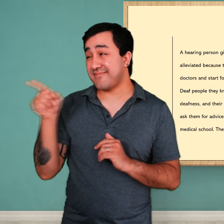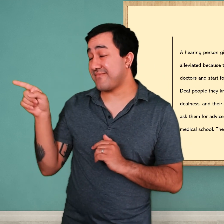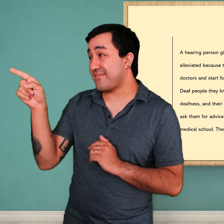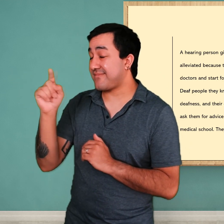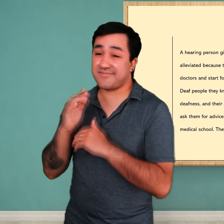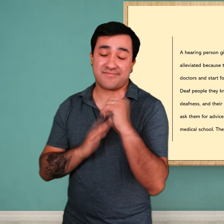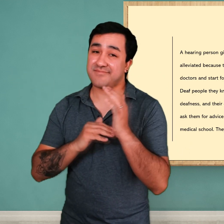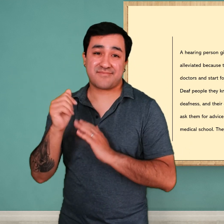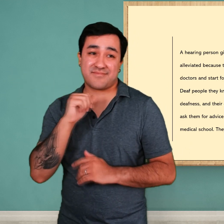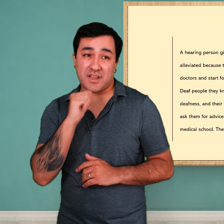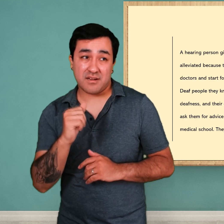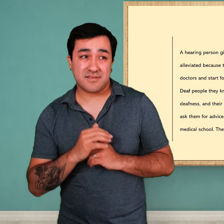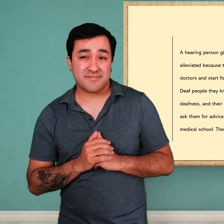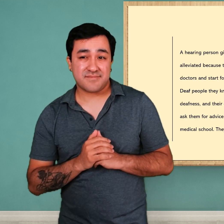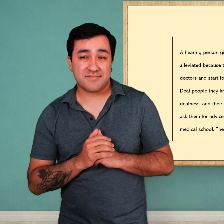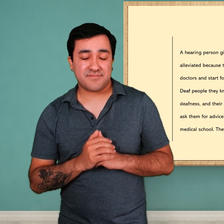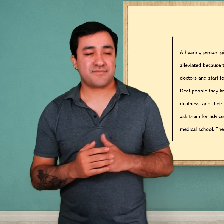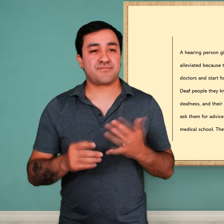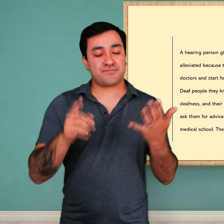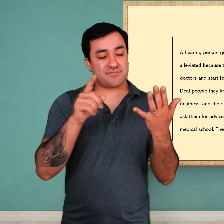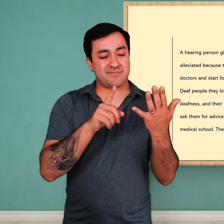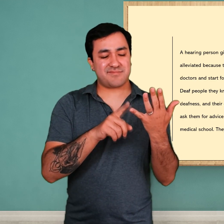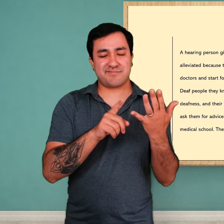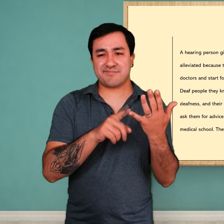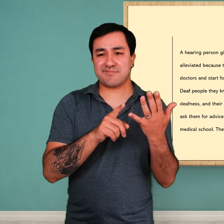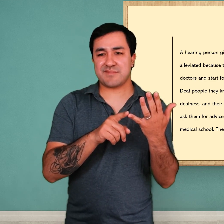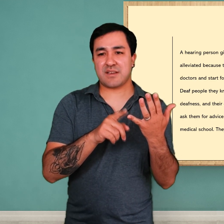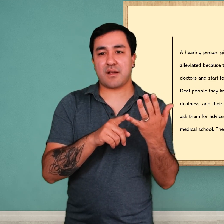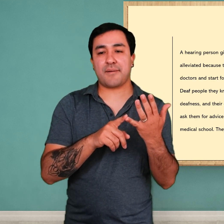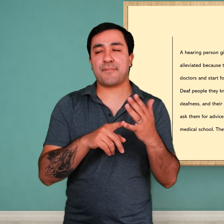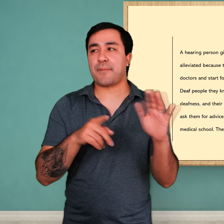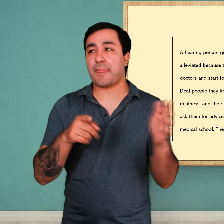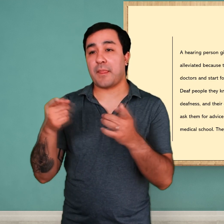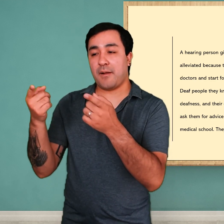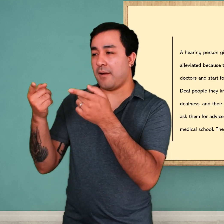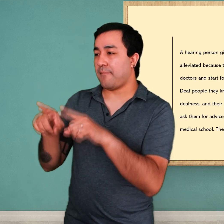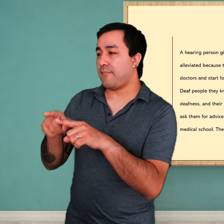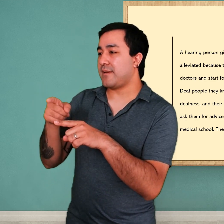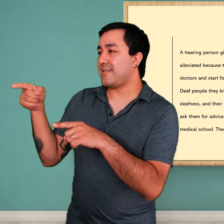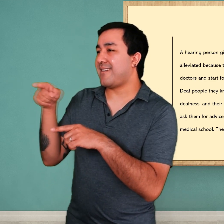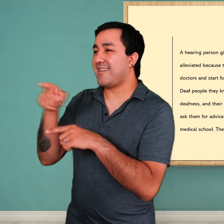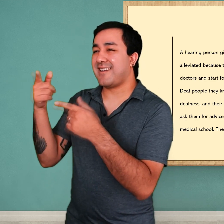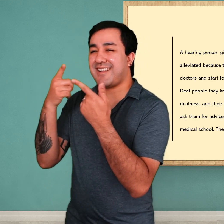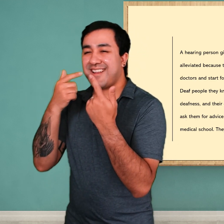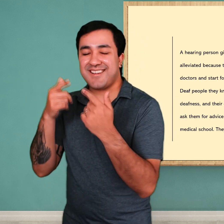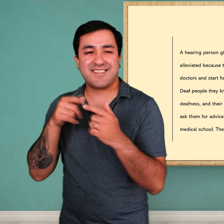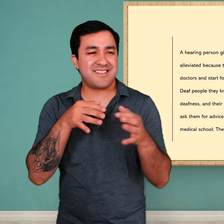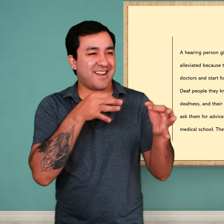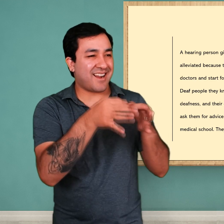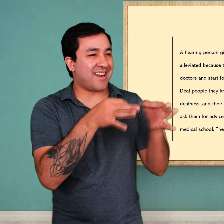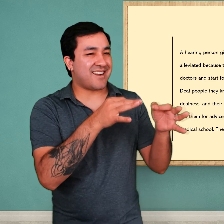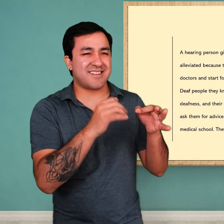they are making others uncomfortable. Refusing to explain to a Deaf person